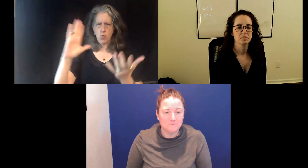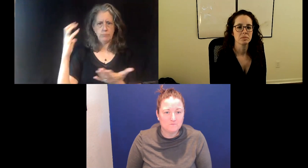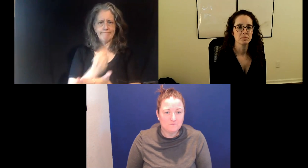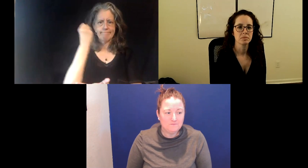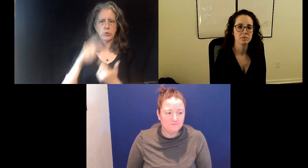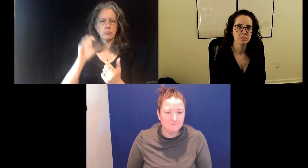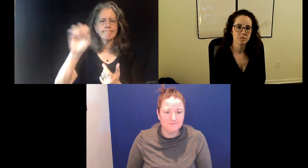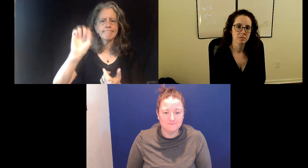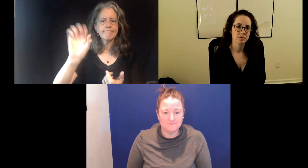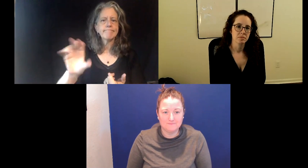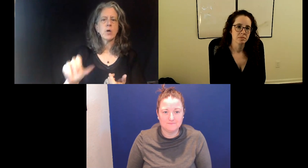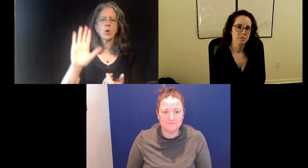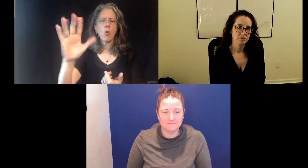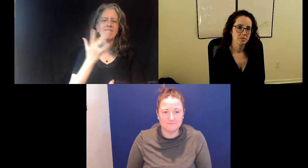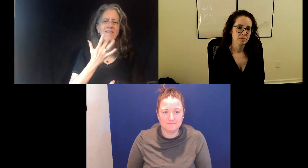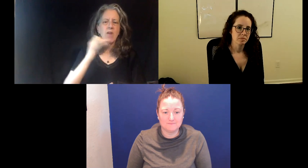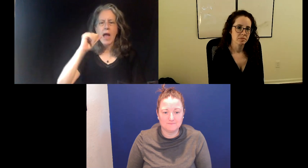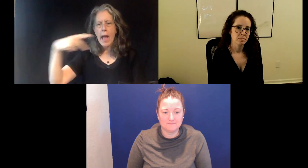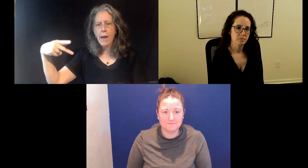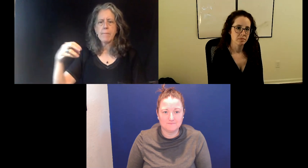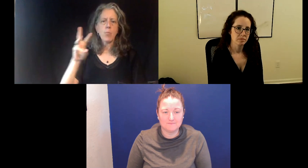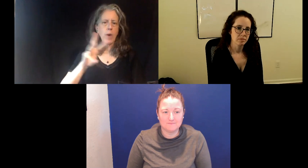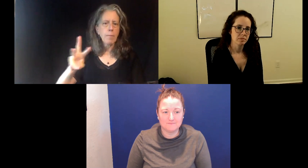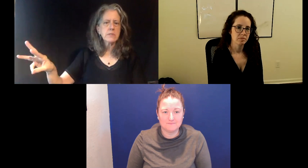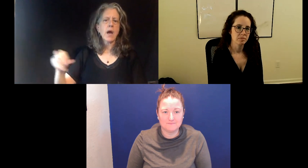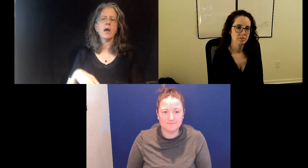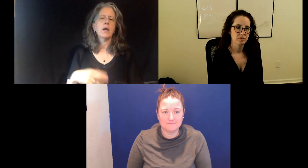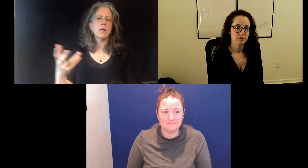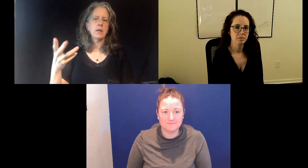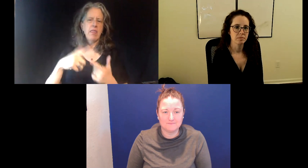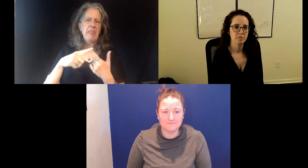okay so audience um i would like to get your responses what are your favorite apps